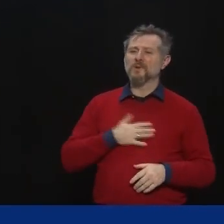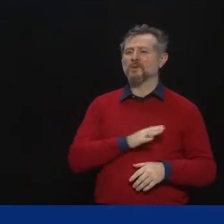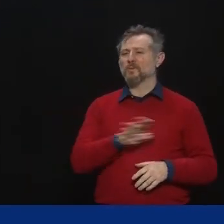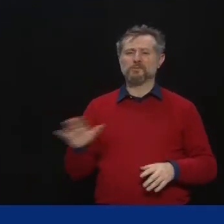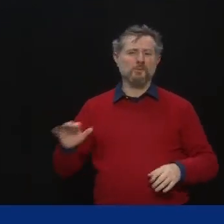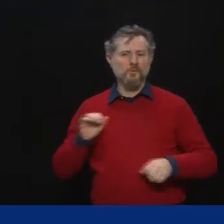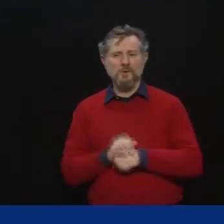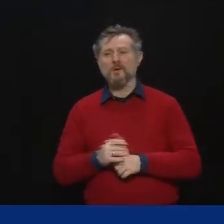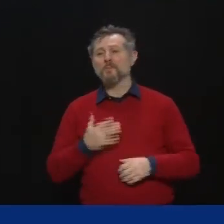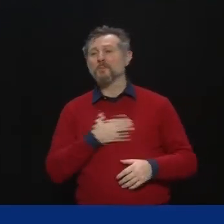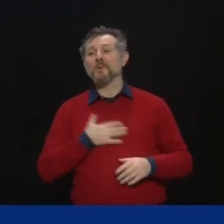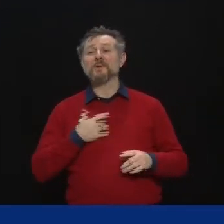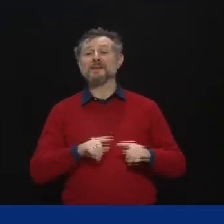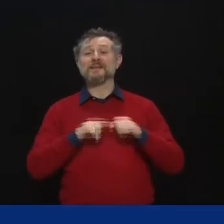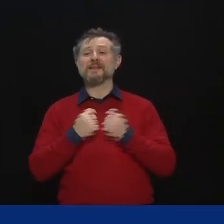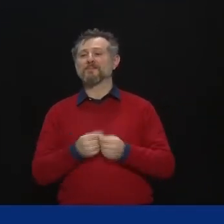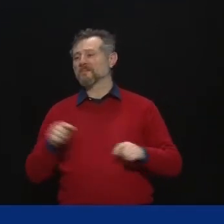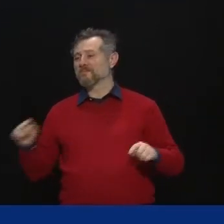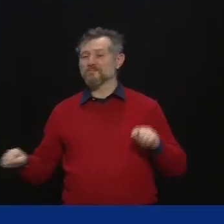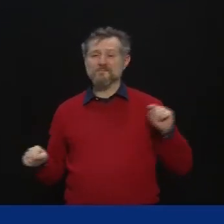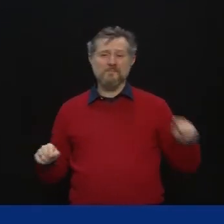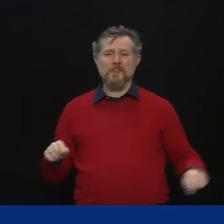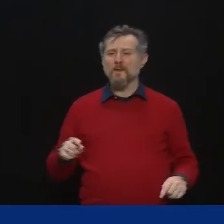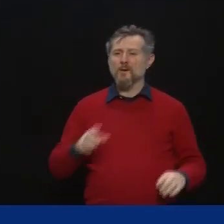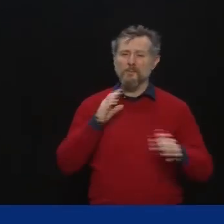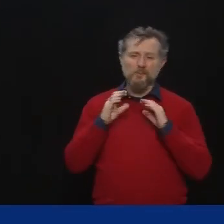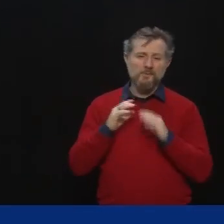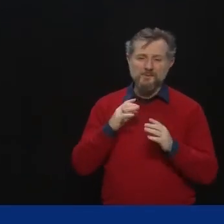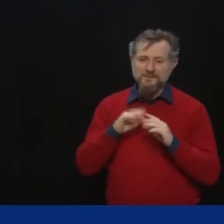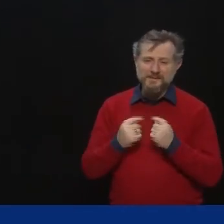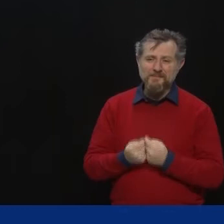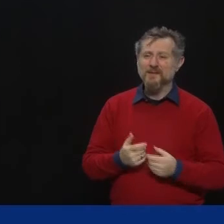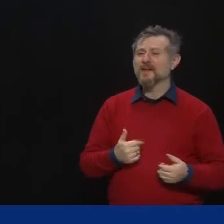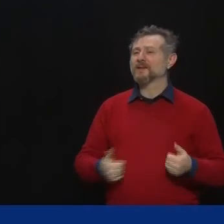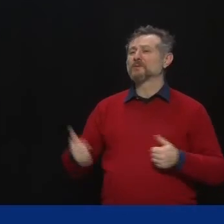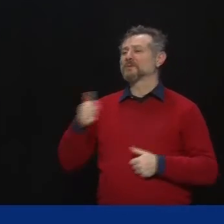THIS FAR. WE'LL GET THROUGH THIS.